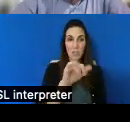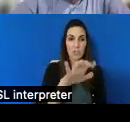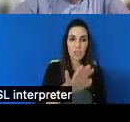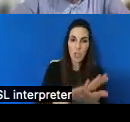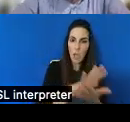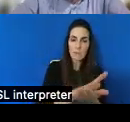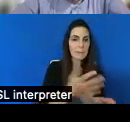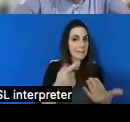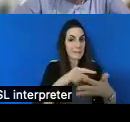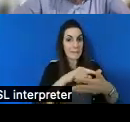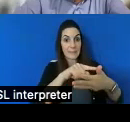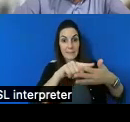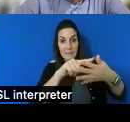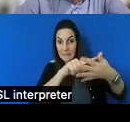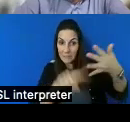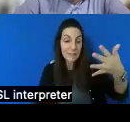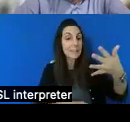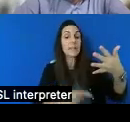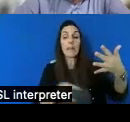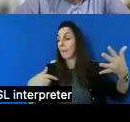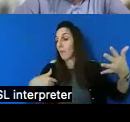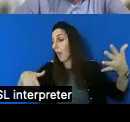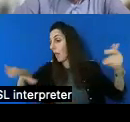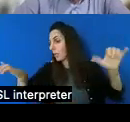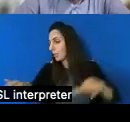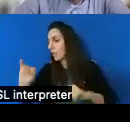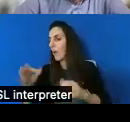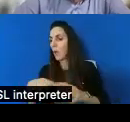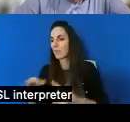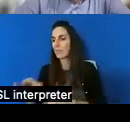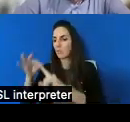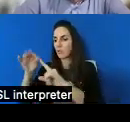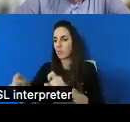good Band-Aids if we have not done our special needs planning Andor documents that are really